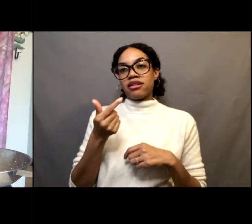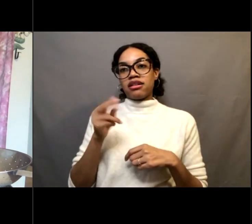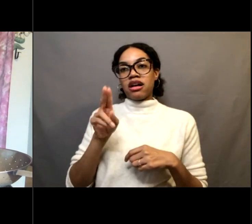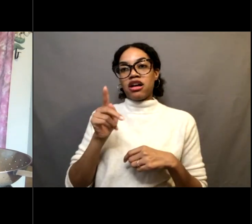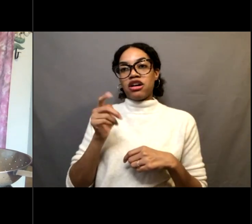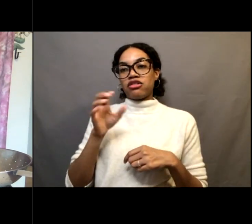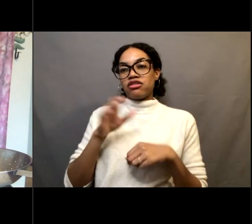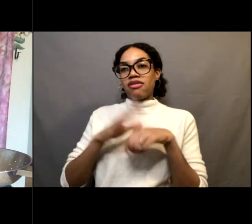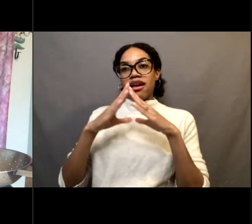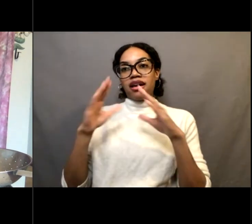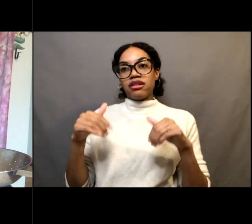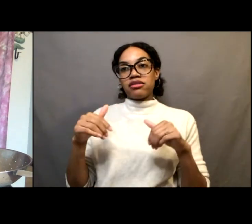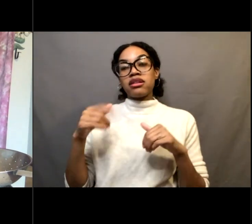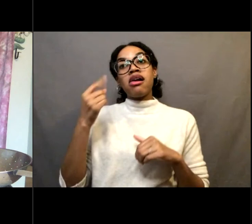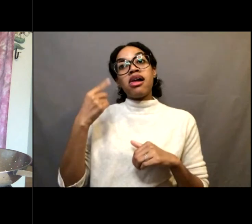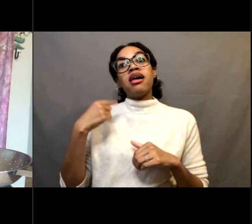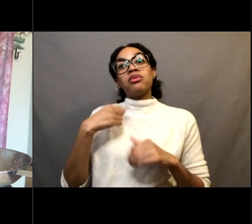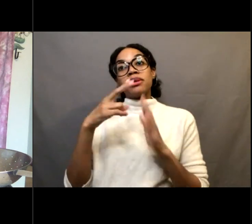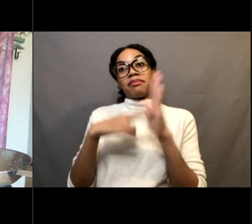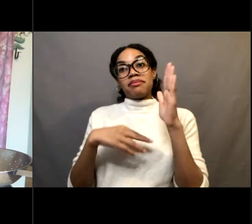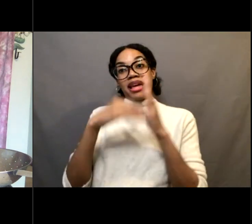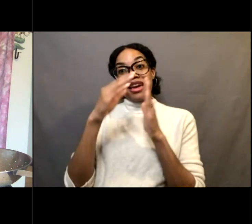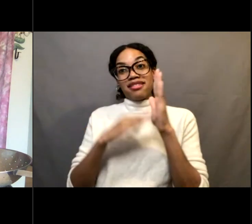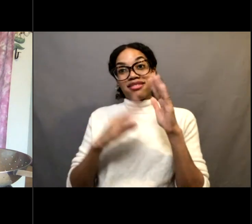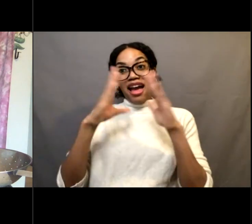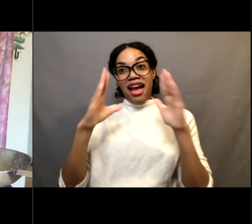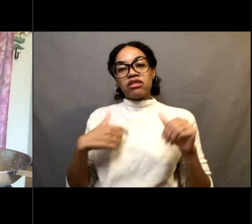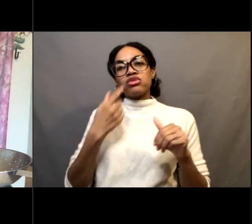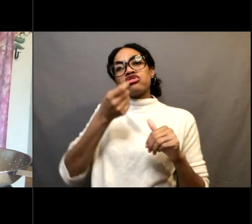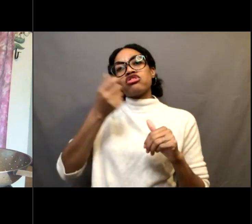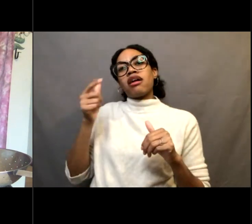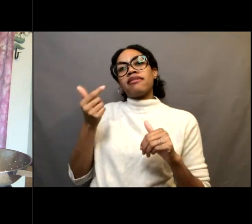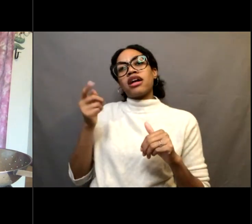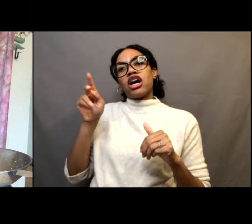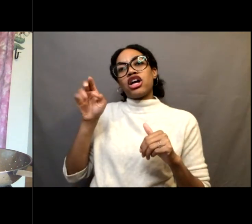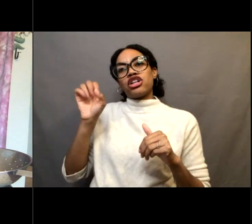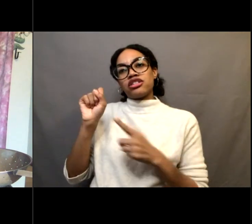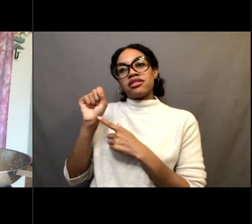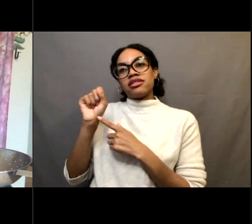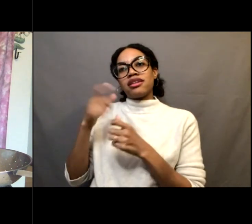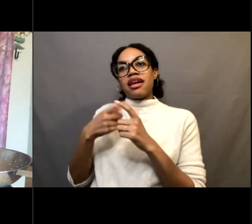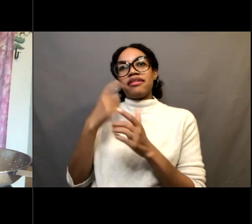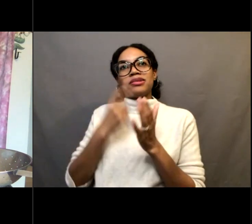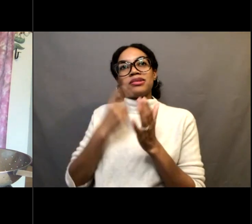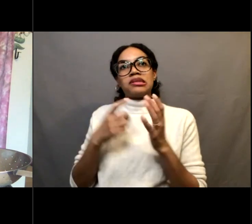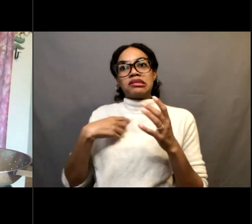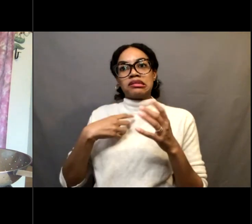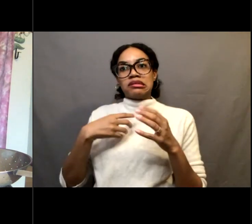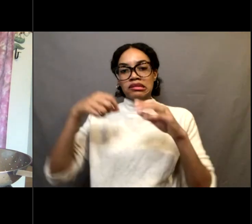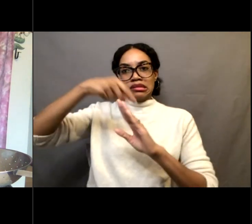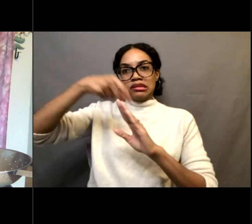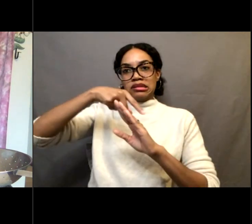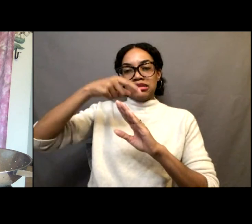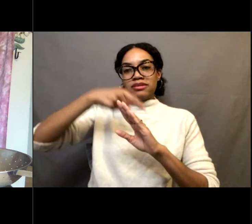we took them off to get painted and we haven't put them back on. And I certainly feel the difference. So I'm going to use a different material